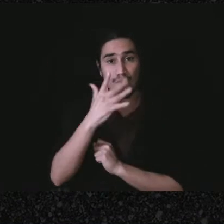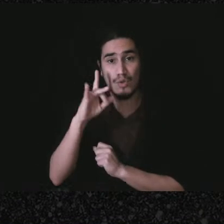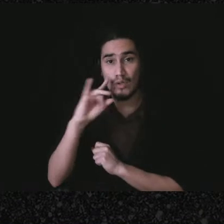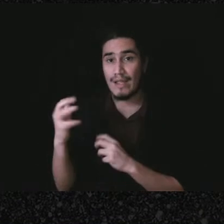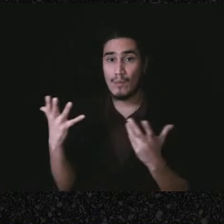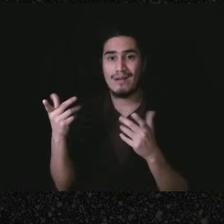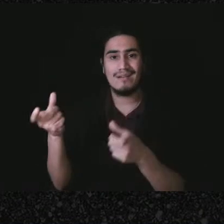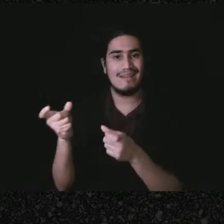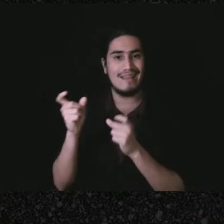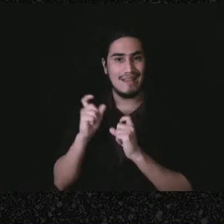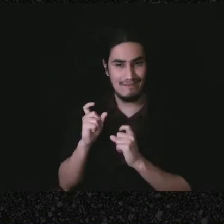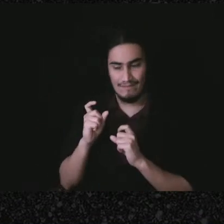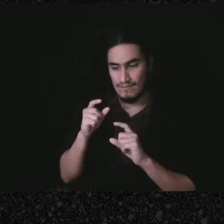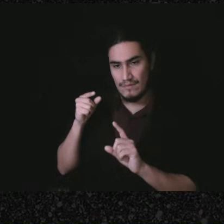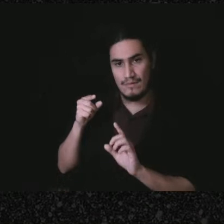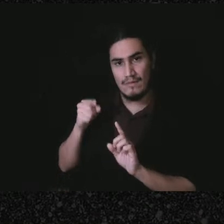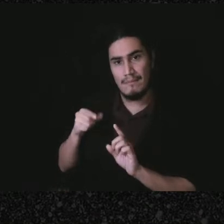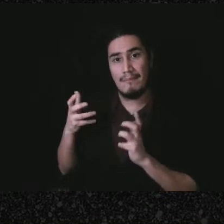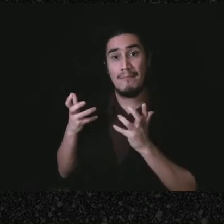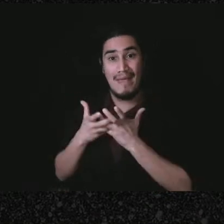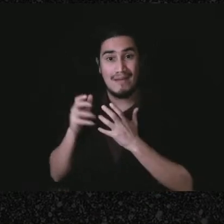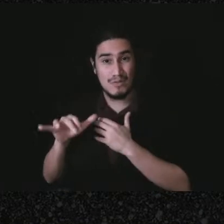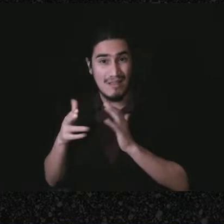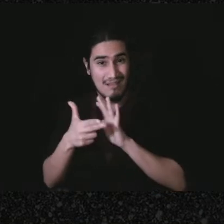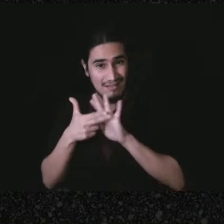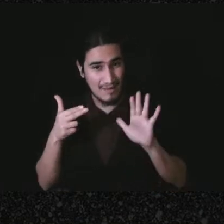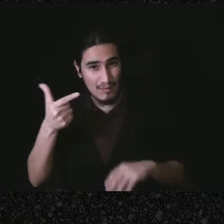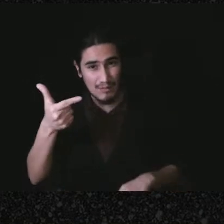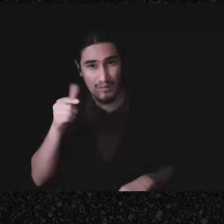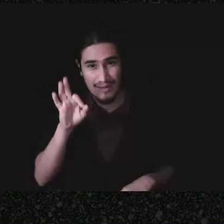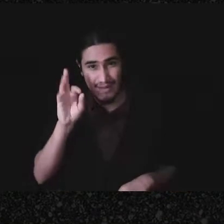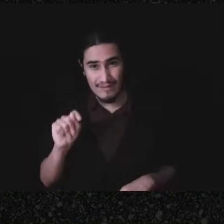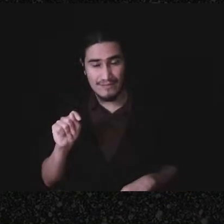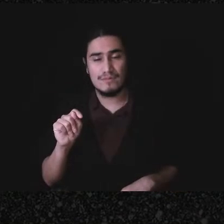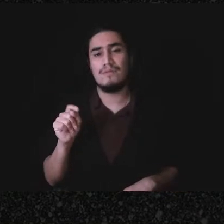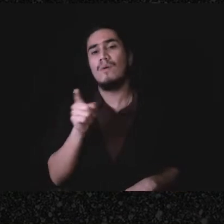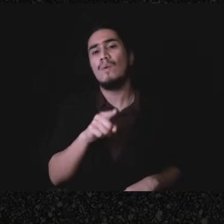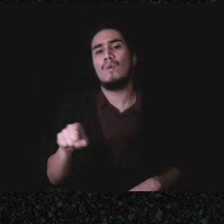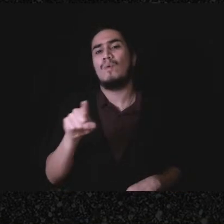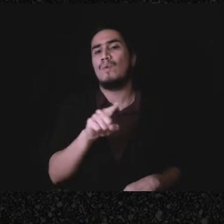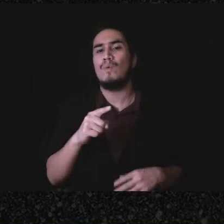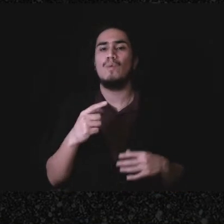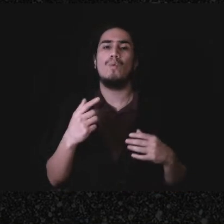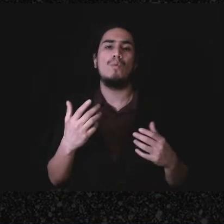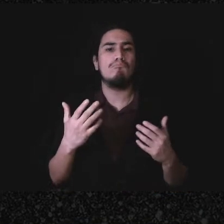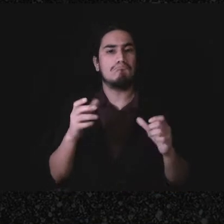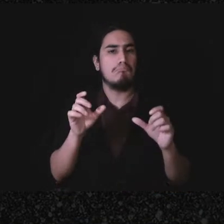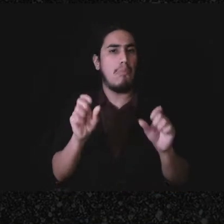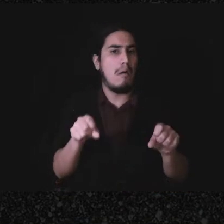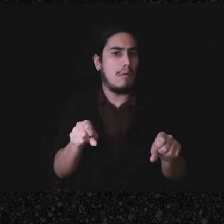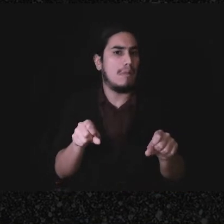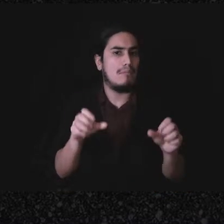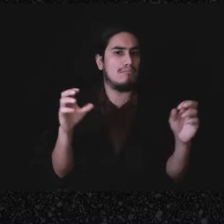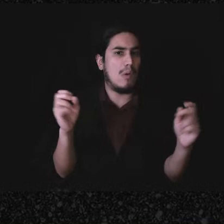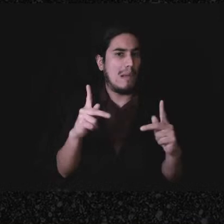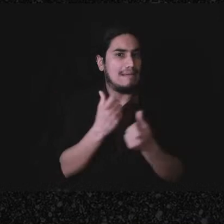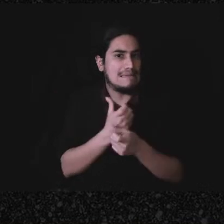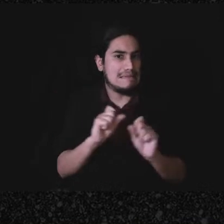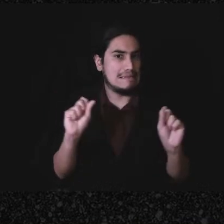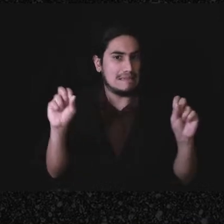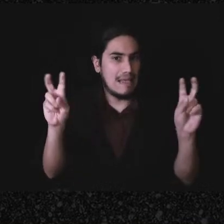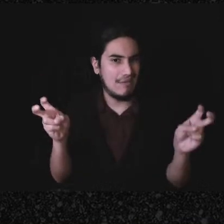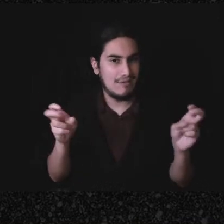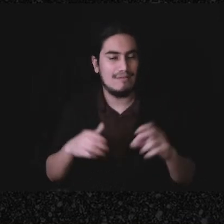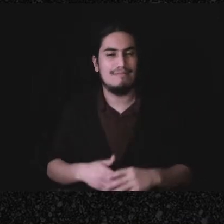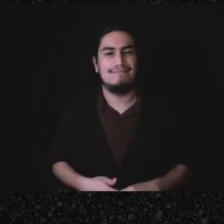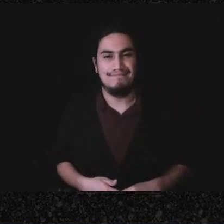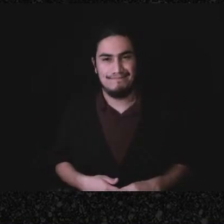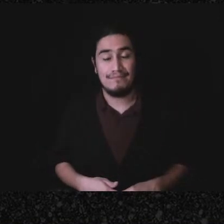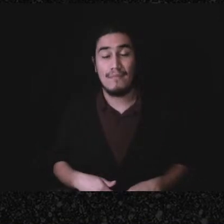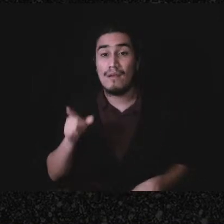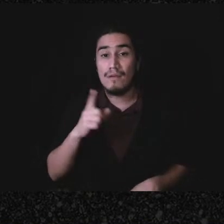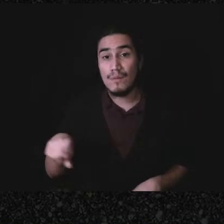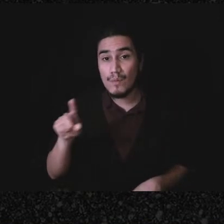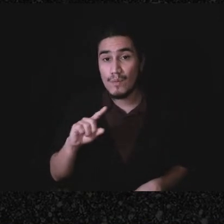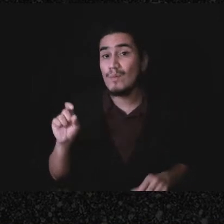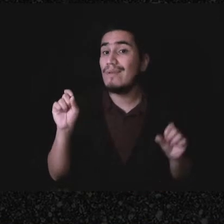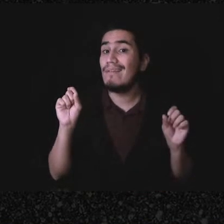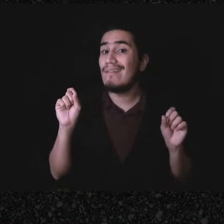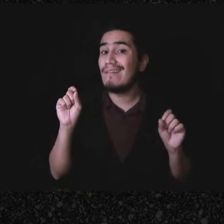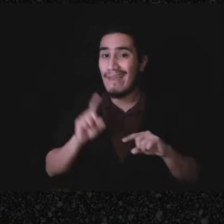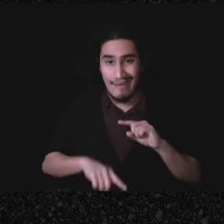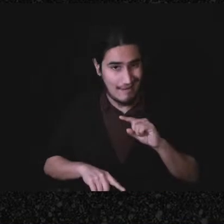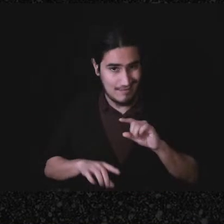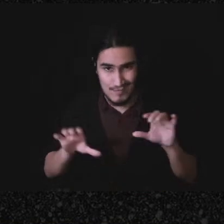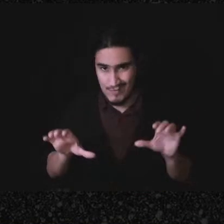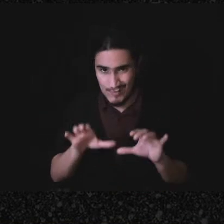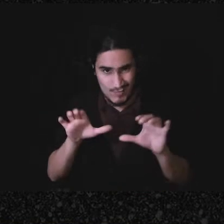that gift standard, you are probably in okay shape. You can't do what you're proposing to